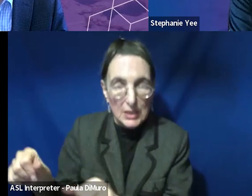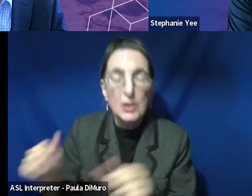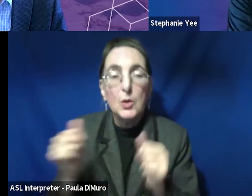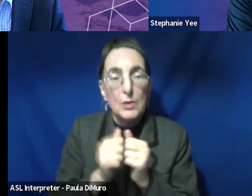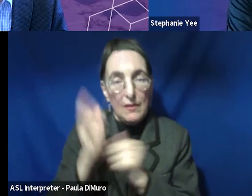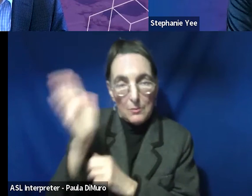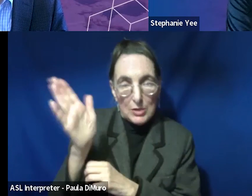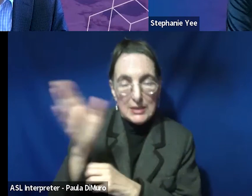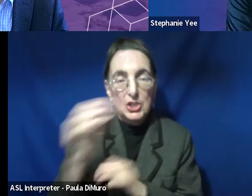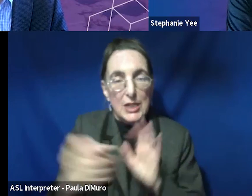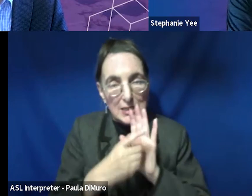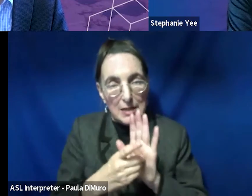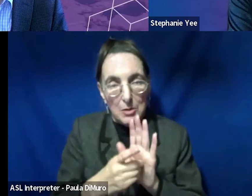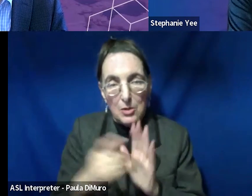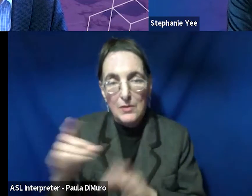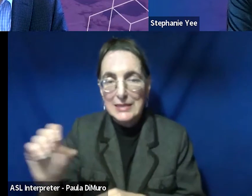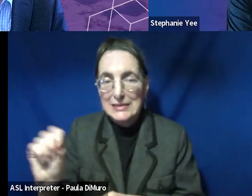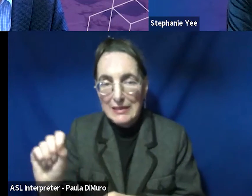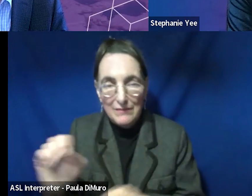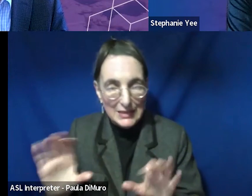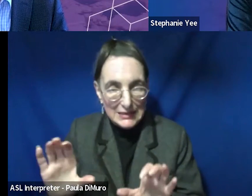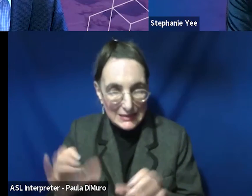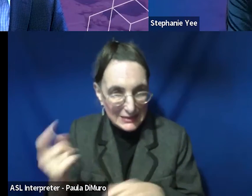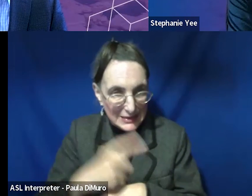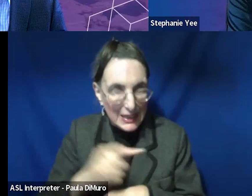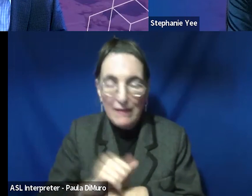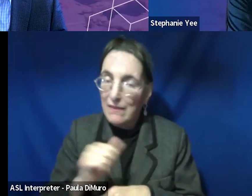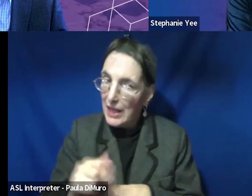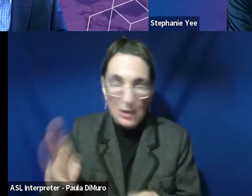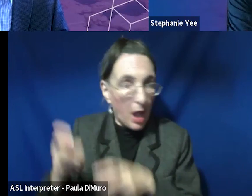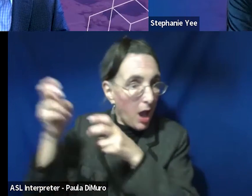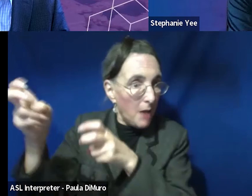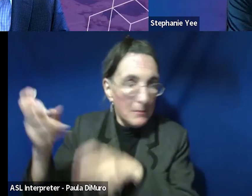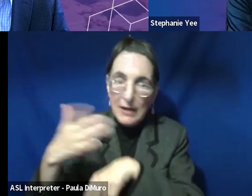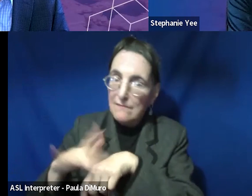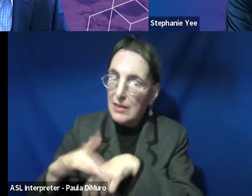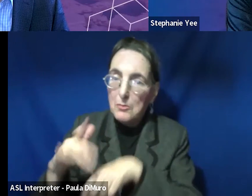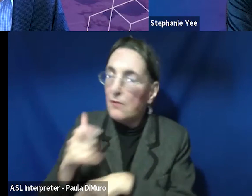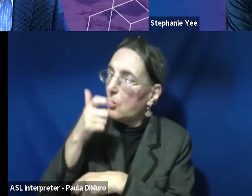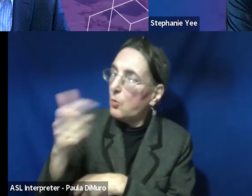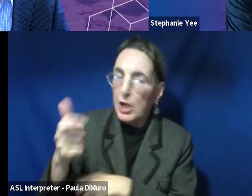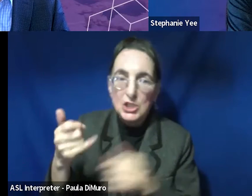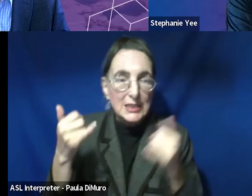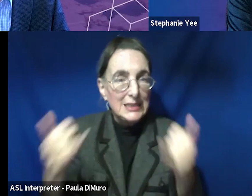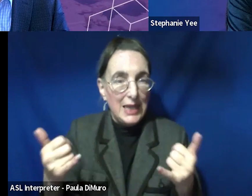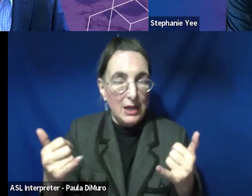and demo that Stephanie did today. That is up and available now. As I mentioned earlier, we do have one more session